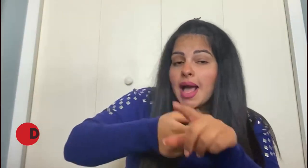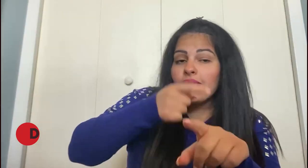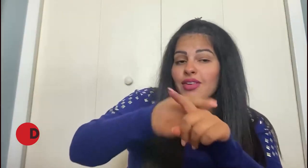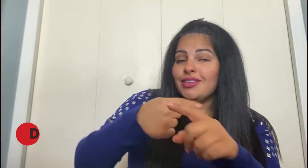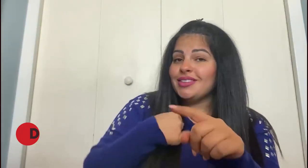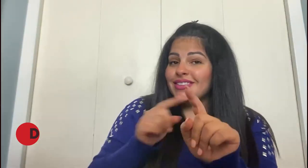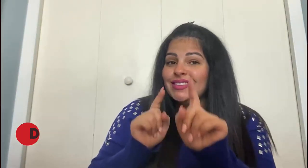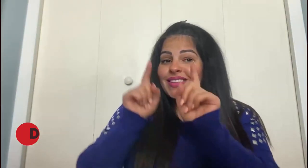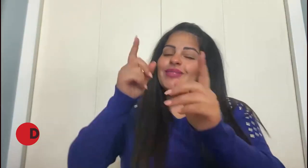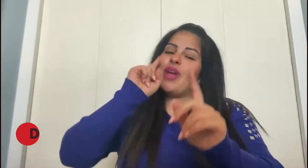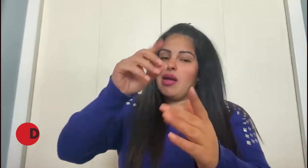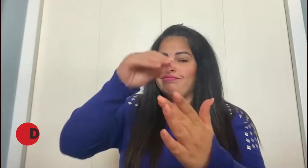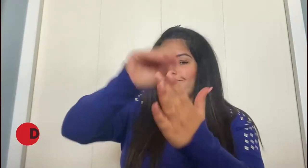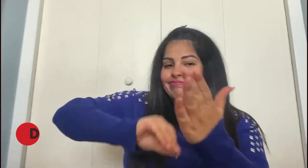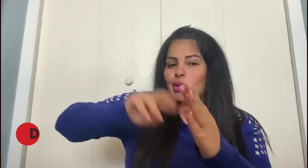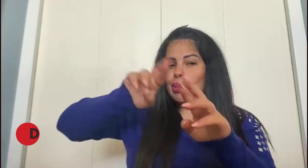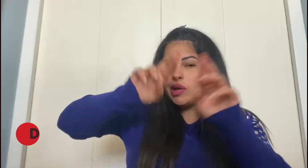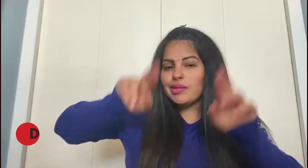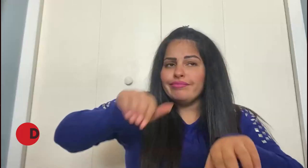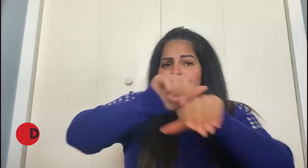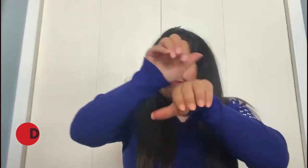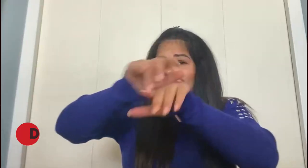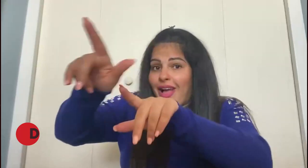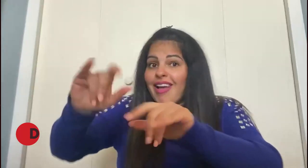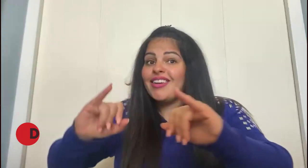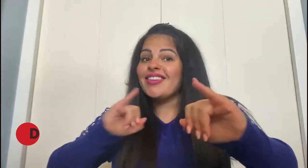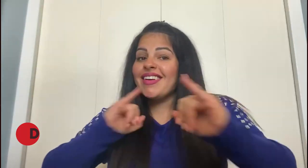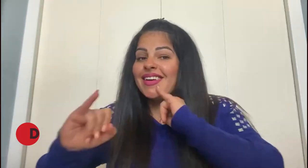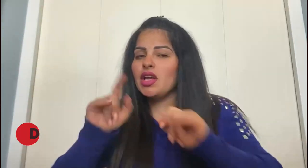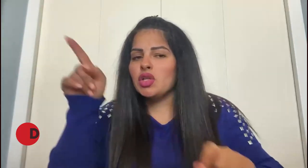I did not put down “deaf” on my resume,